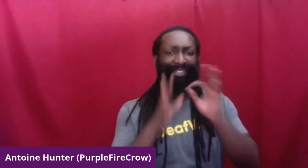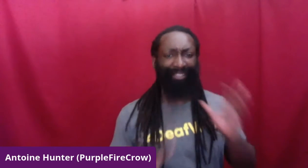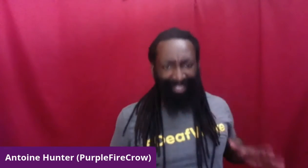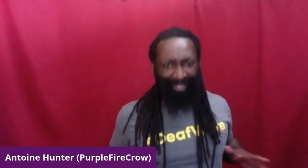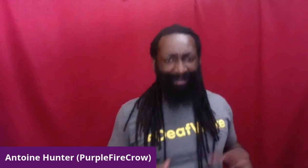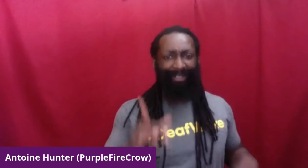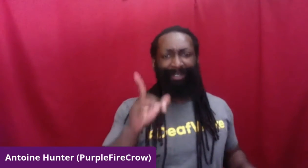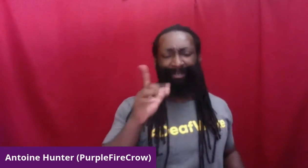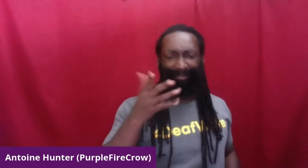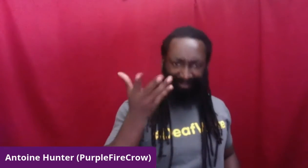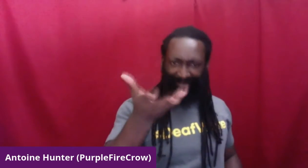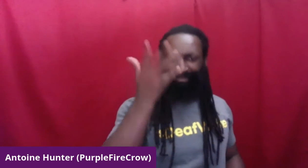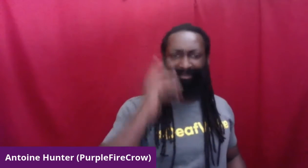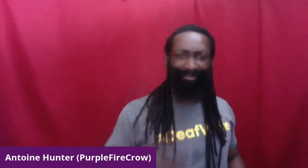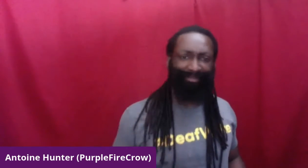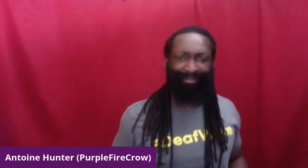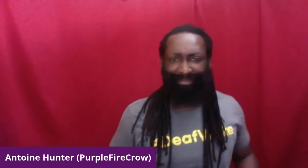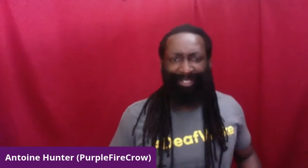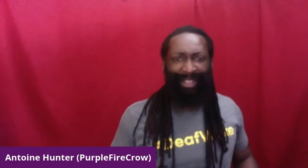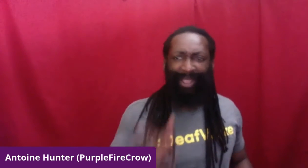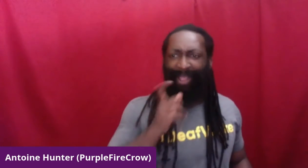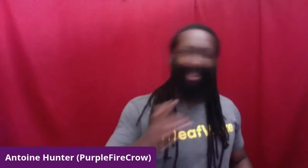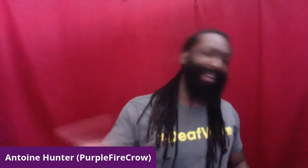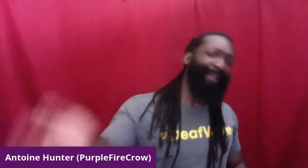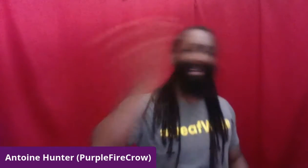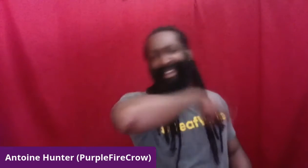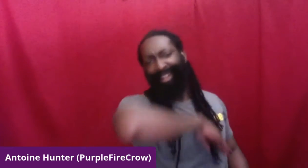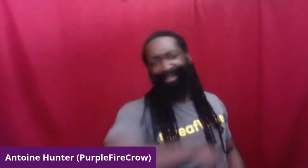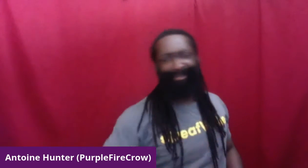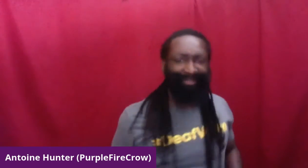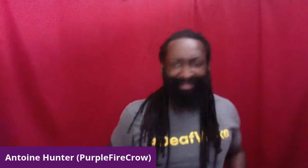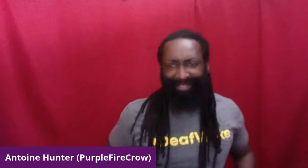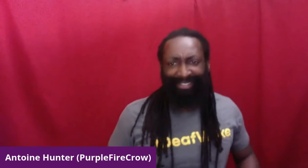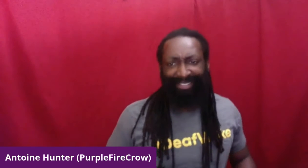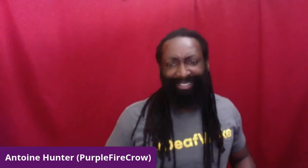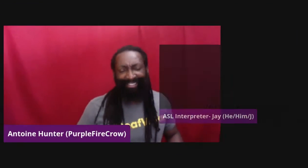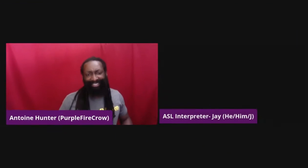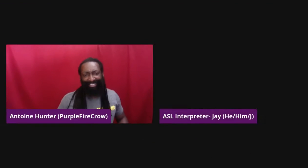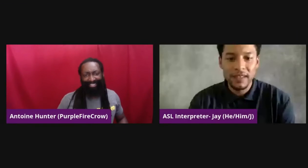Now, before we start our show I wanna introduce our two beautiful interpreters.